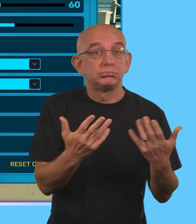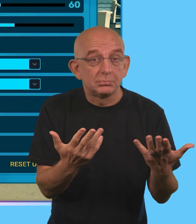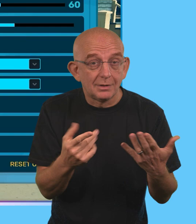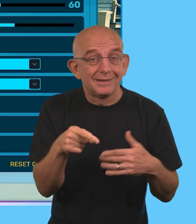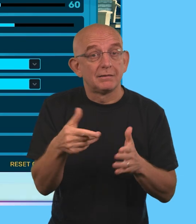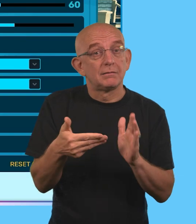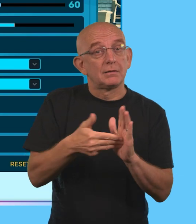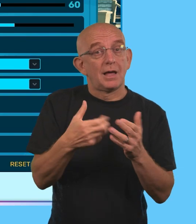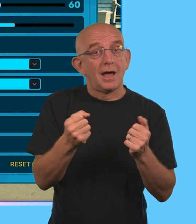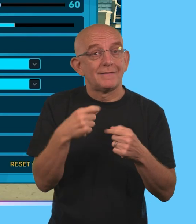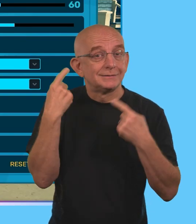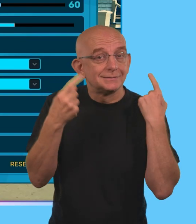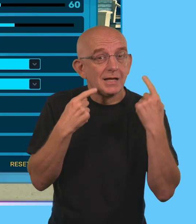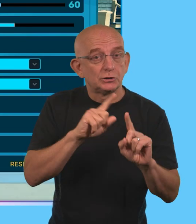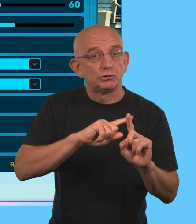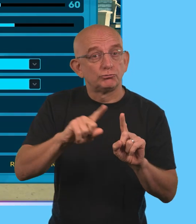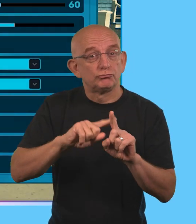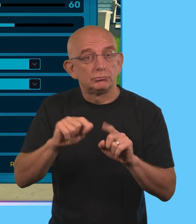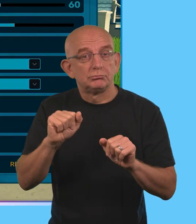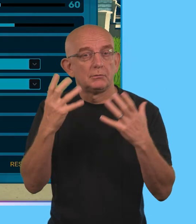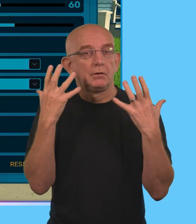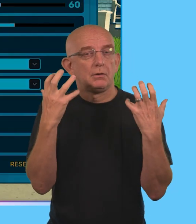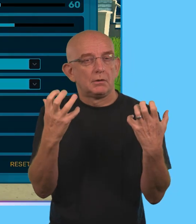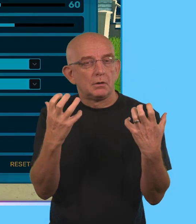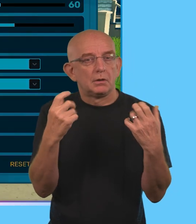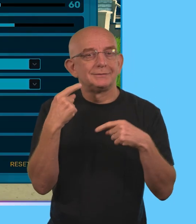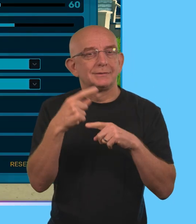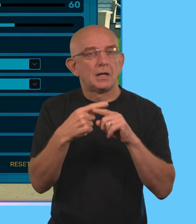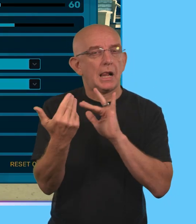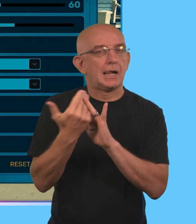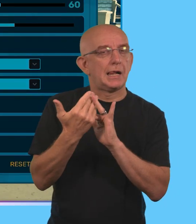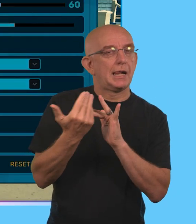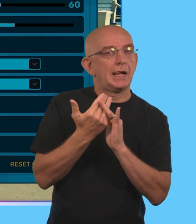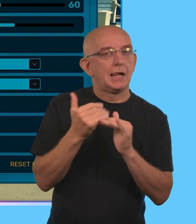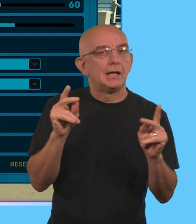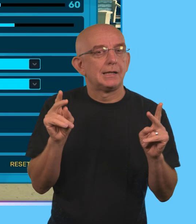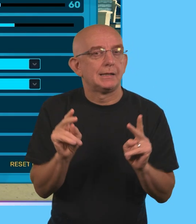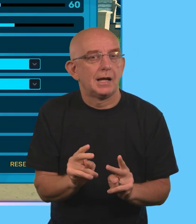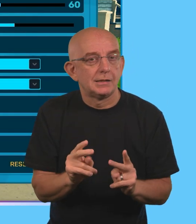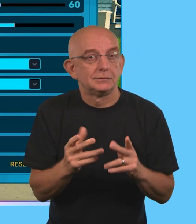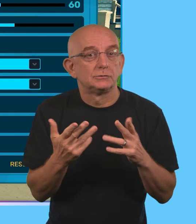There are also separate audio channels for ambient sound effects,